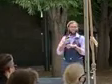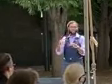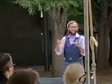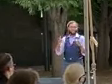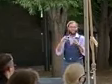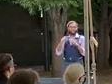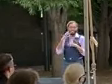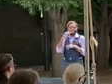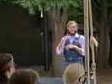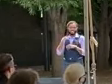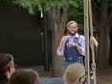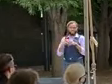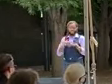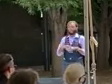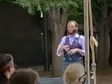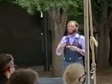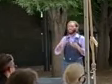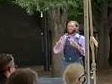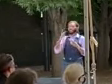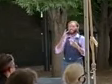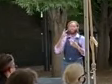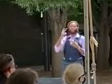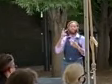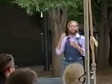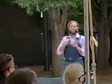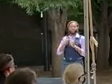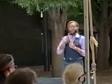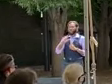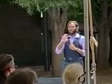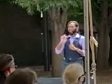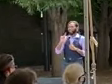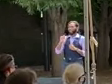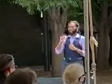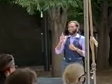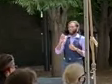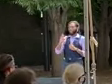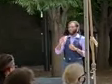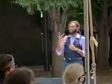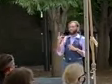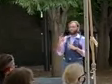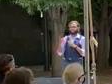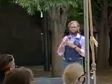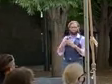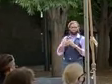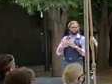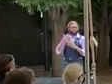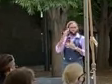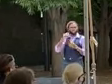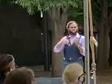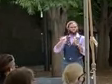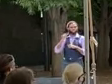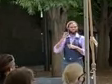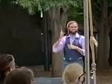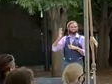The second memory that comes to mind is with Eleanor. Eleanor and I came to know each other a long time ago.